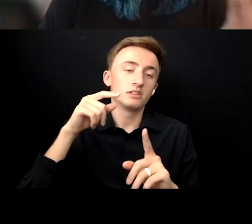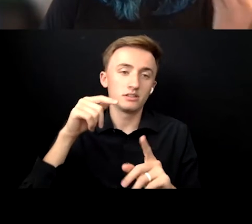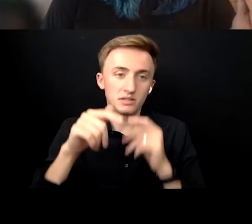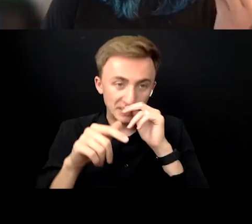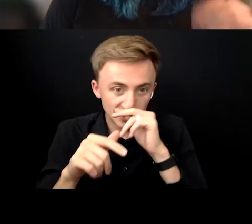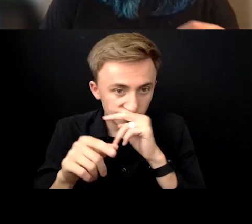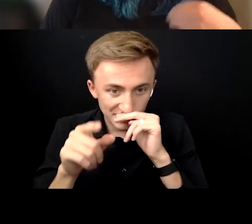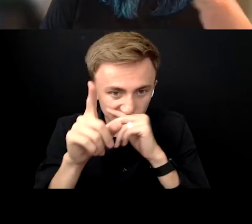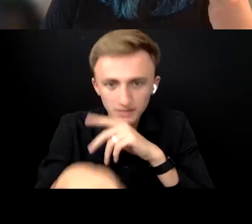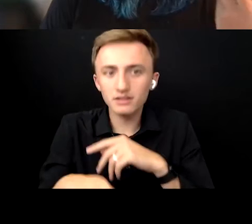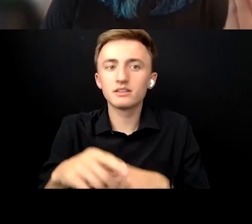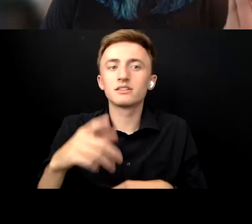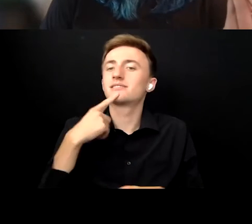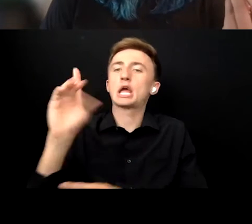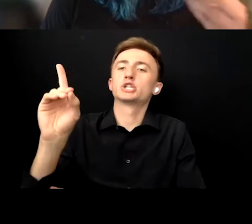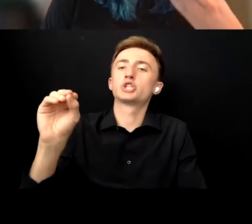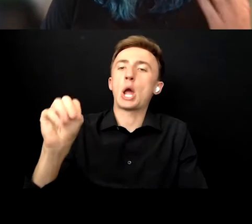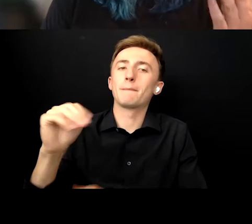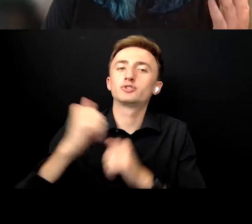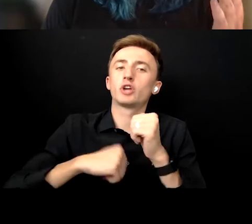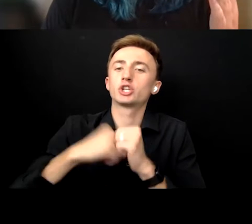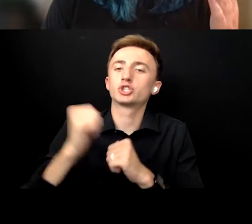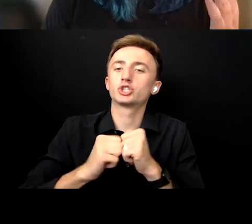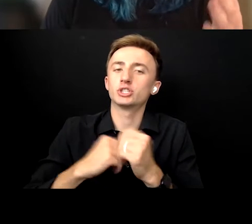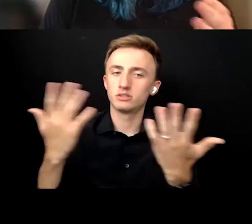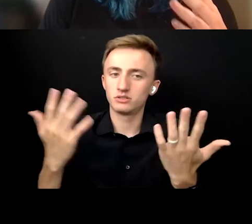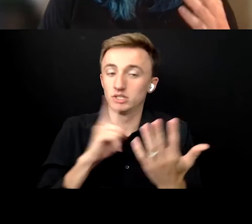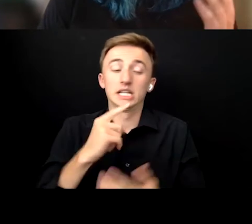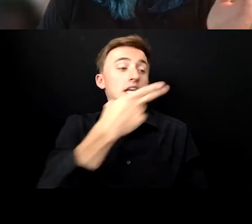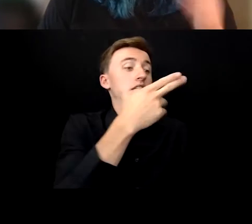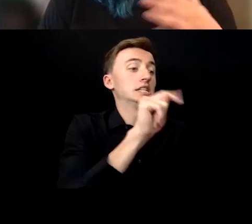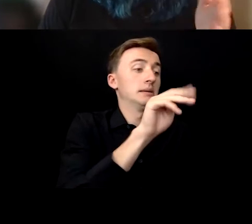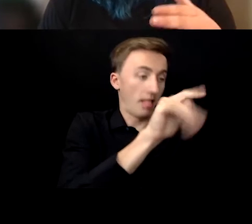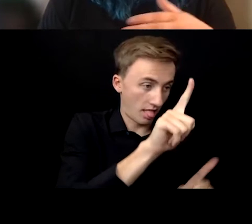essentially just the DOM structure at its core. What is the HTML and all of the parent-child